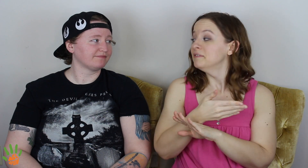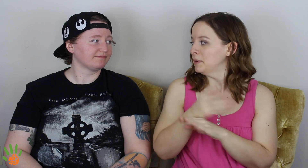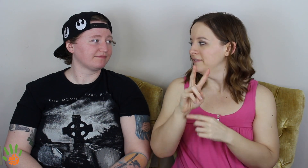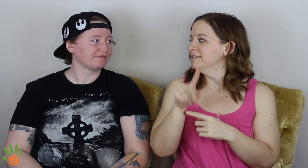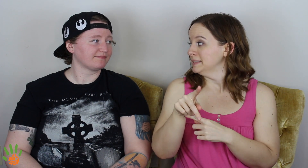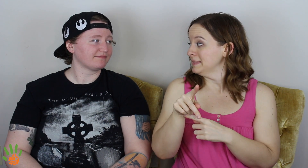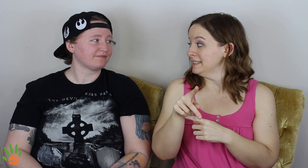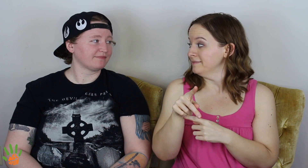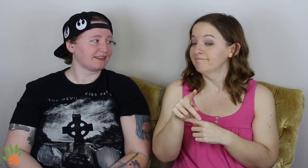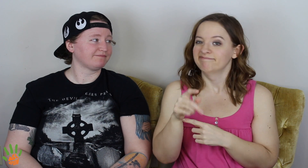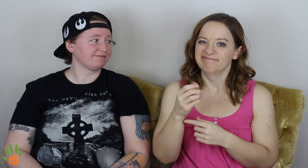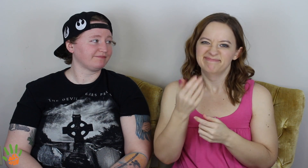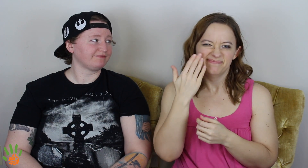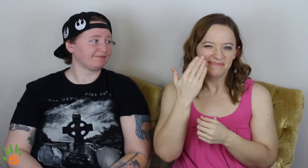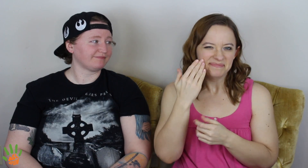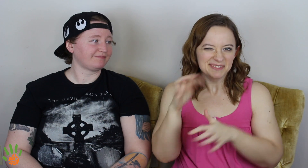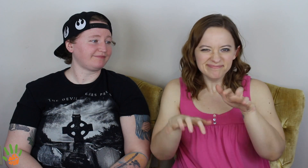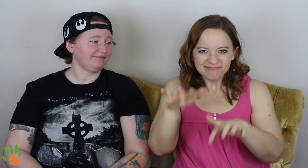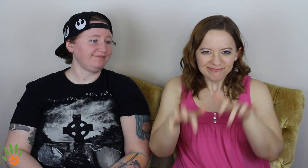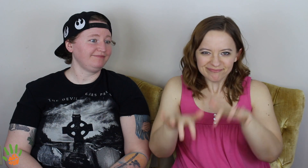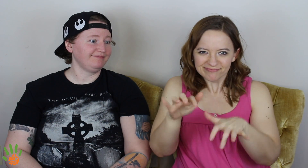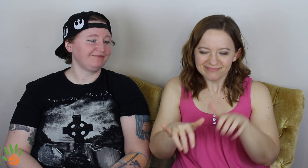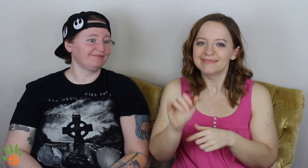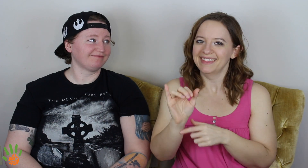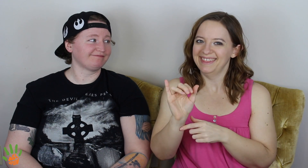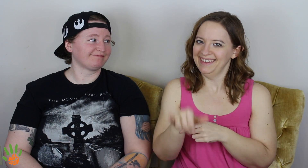That was before the videophone. You know the thing you typed on?